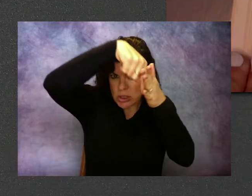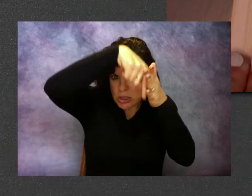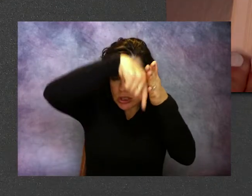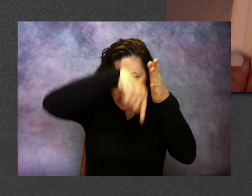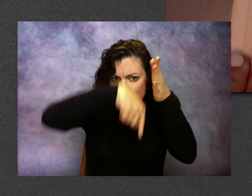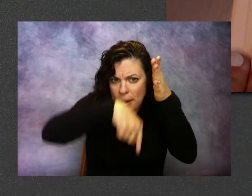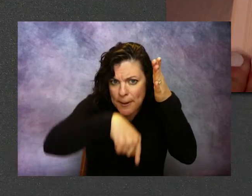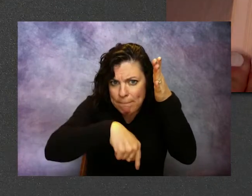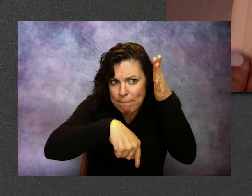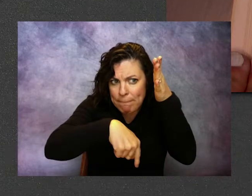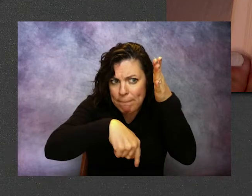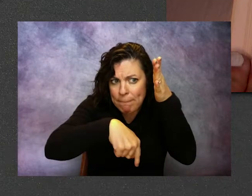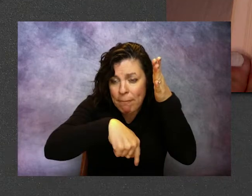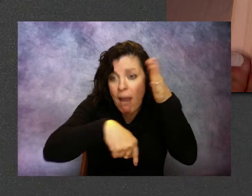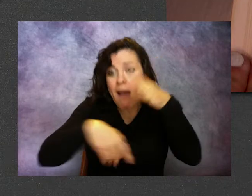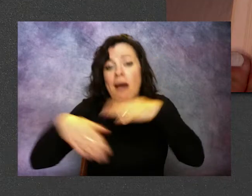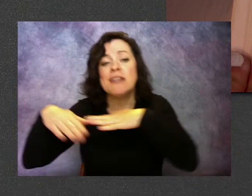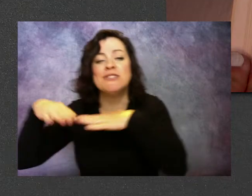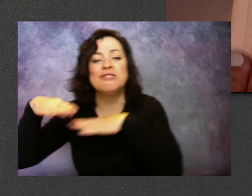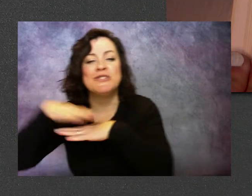Deep-shallow.